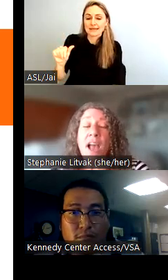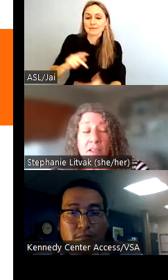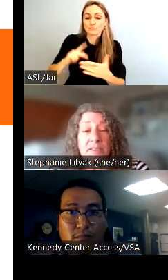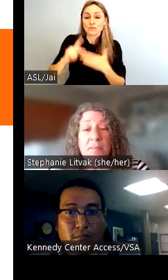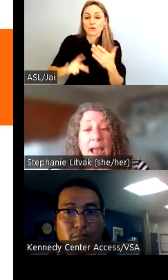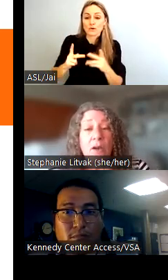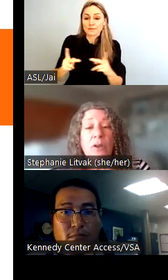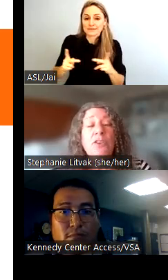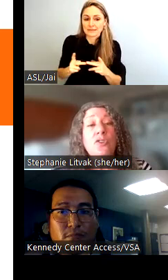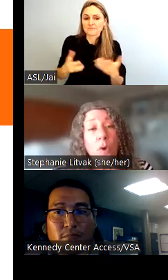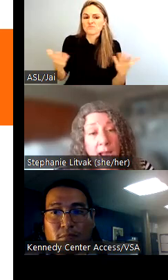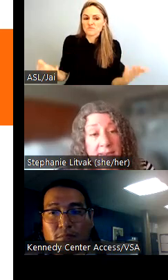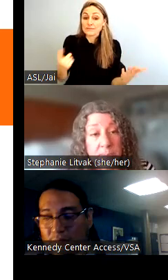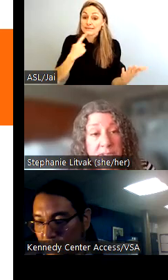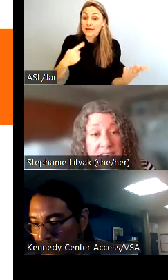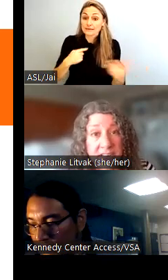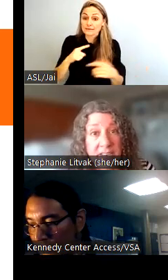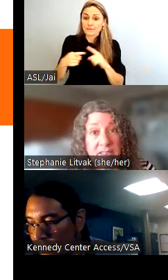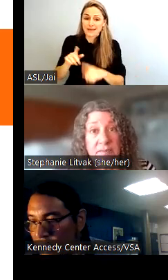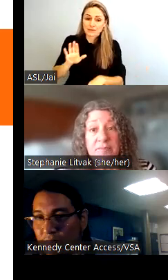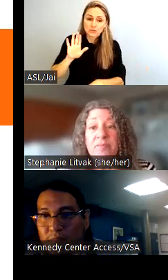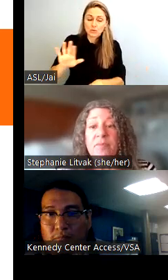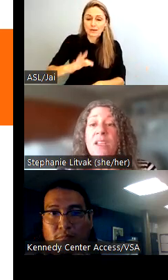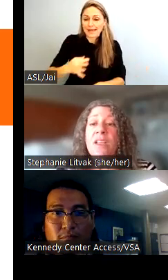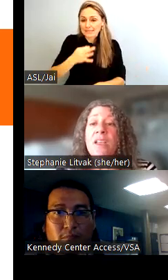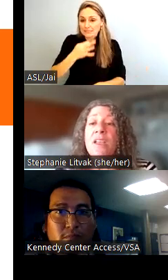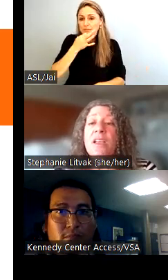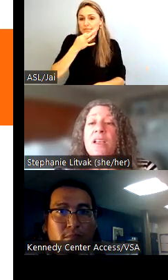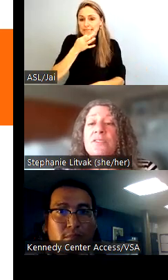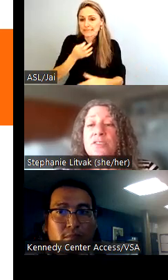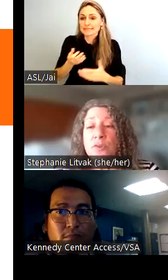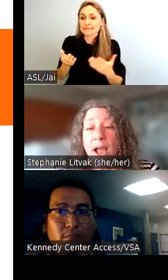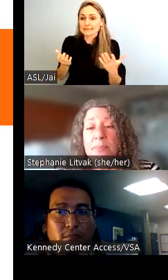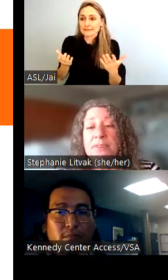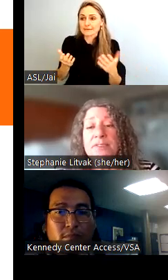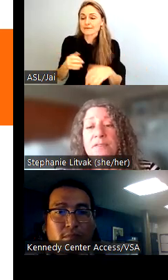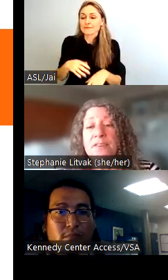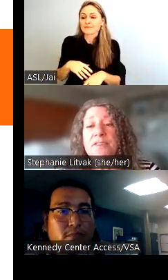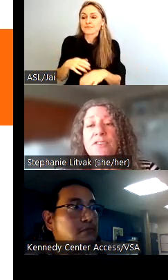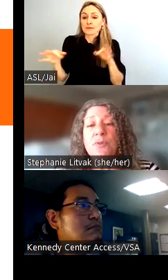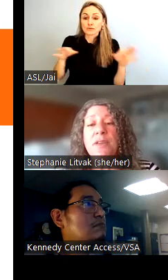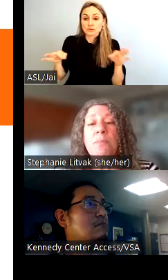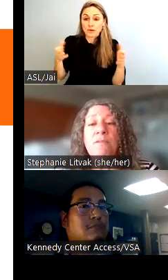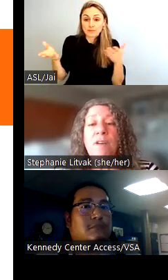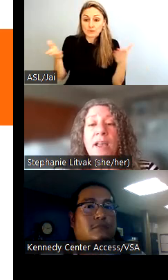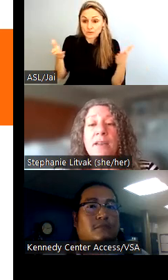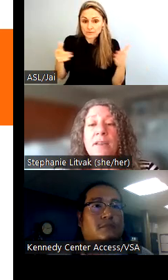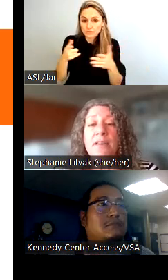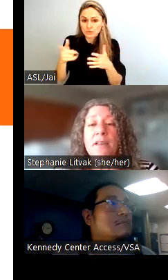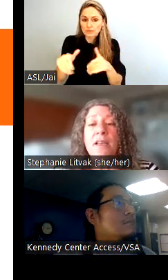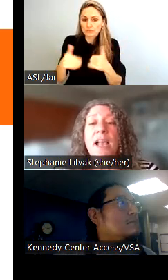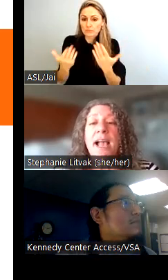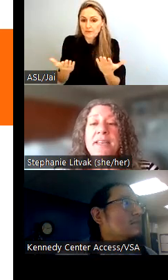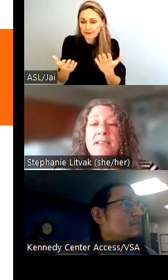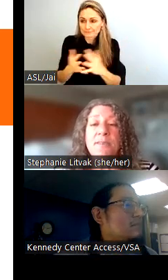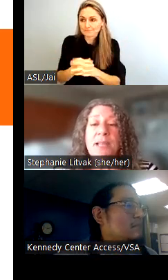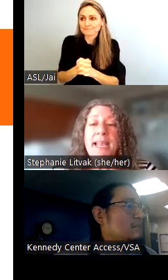Tell us about your expertise, describe the services that you can provide and explain